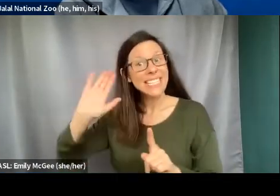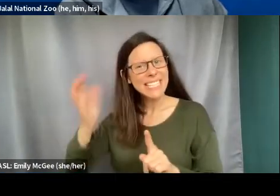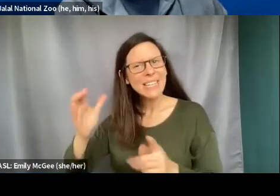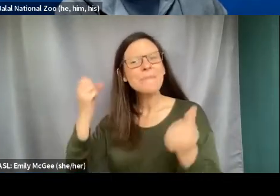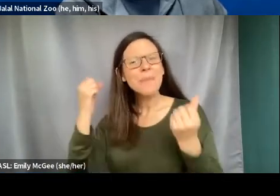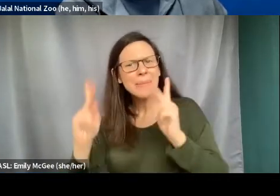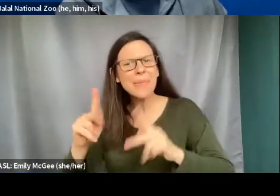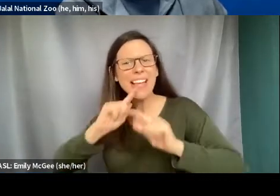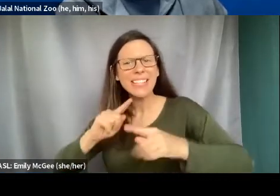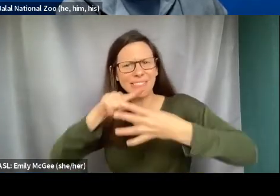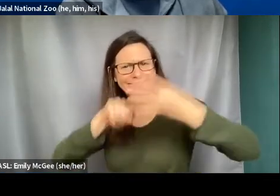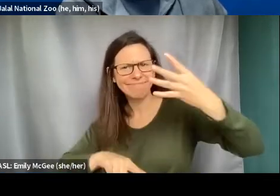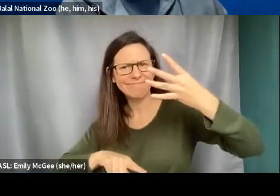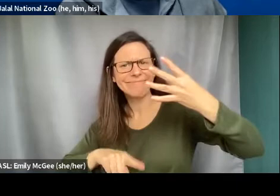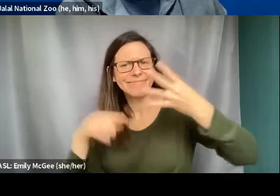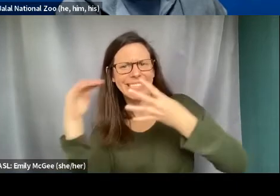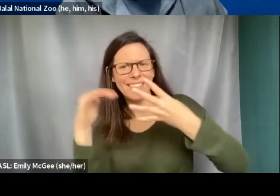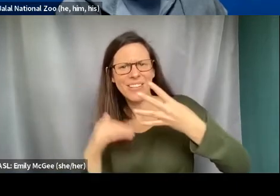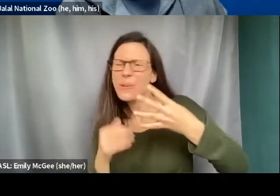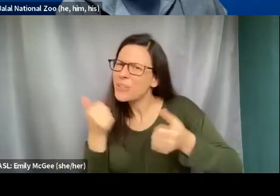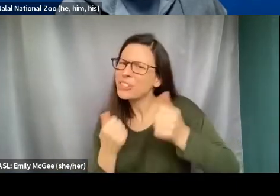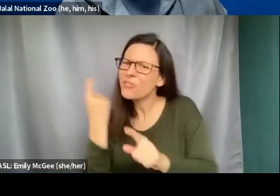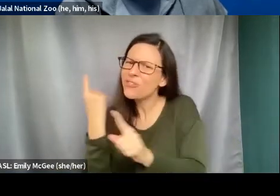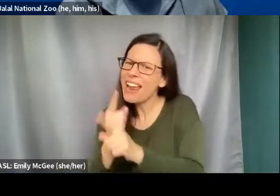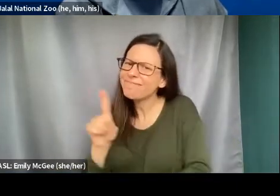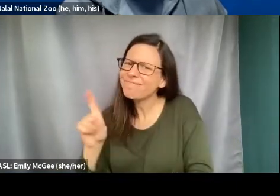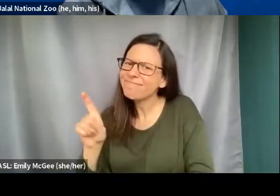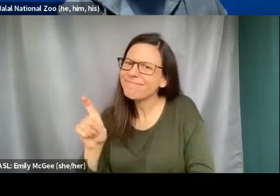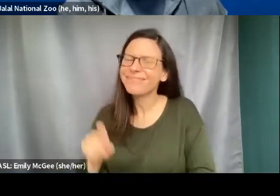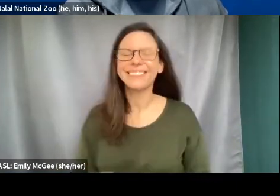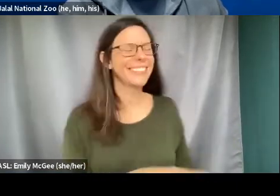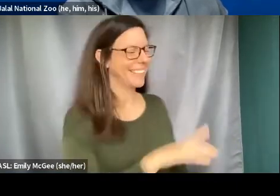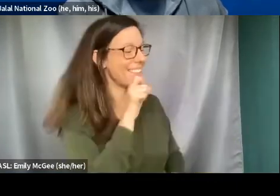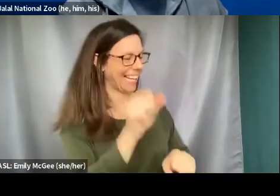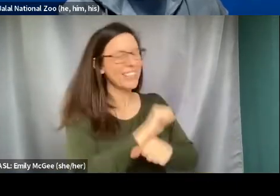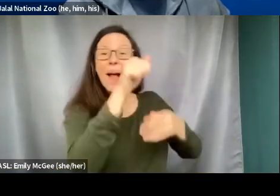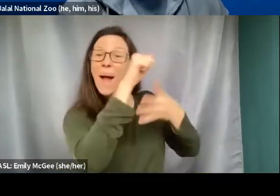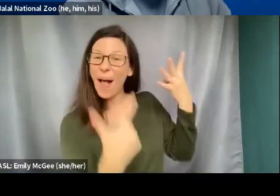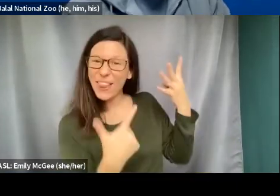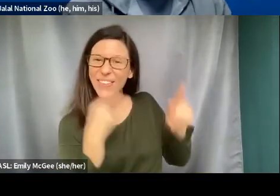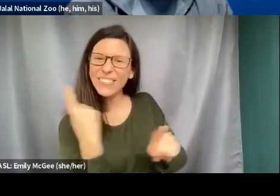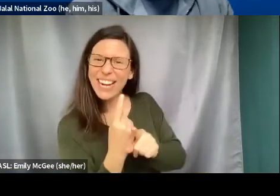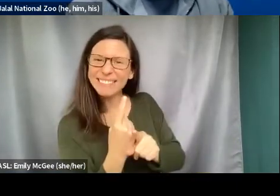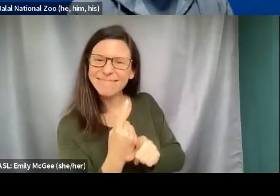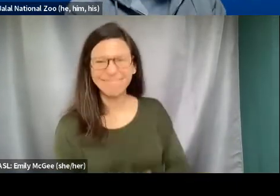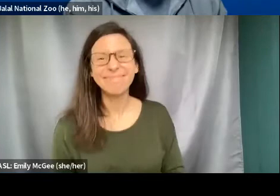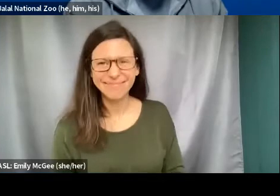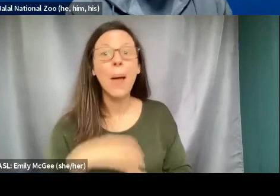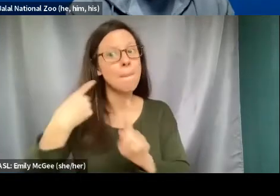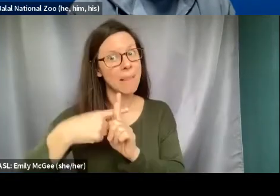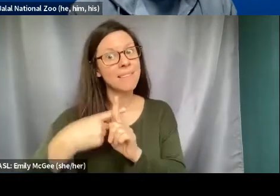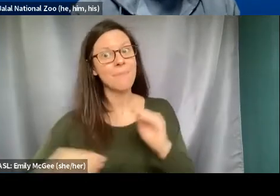that you consider. Which of these is correct? >>Jalal: Actually, all of them and even more. >>Shellie: Yeah, I'm sure.